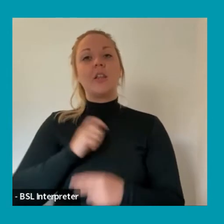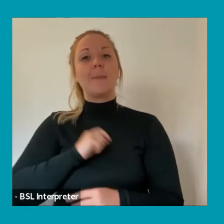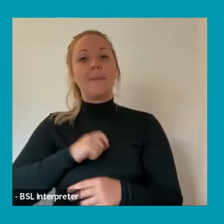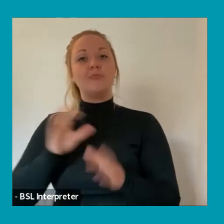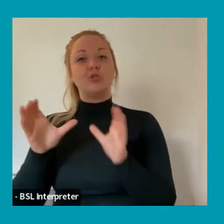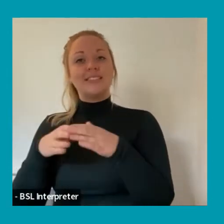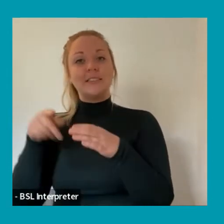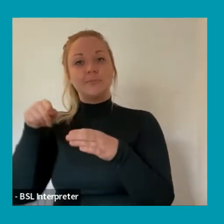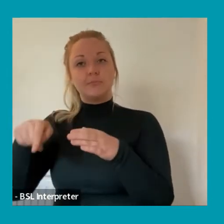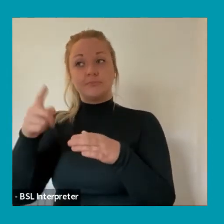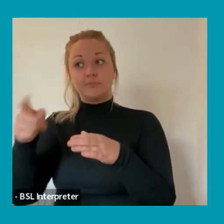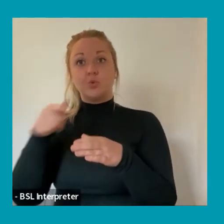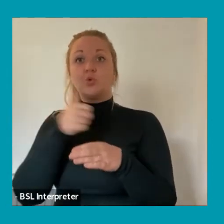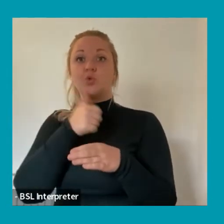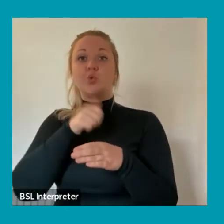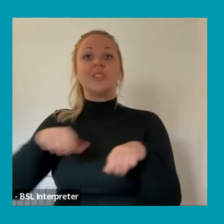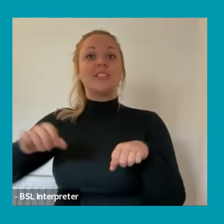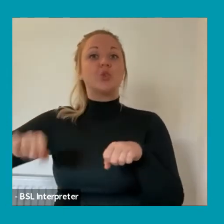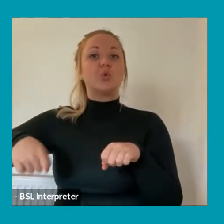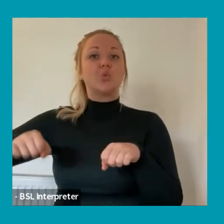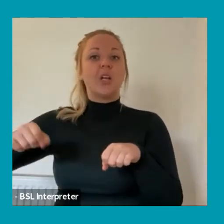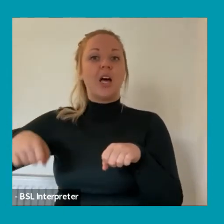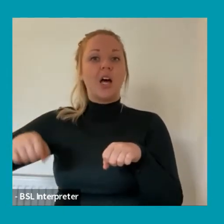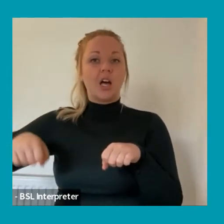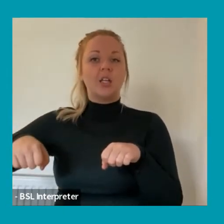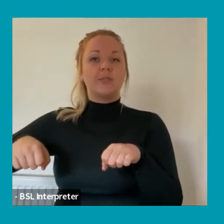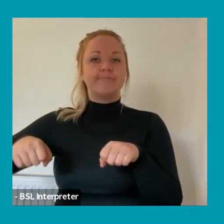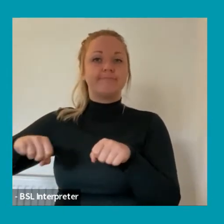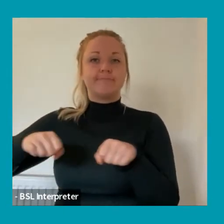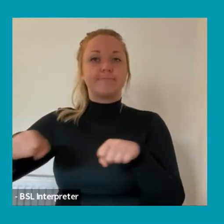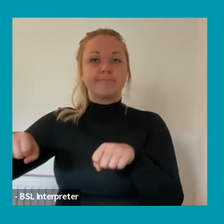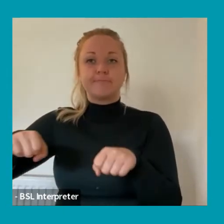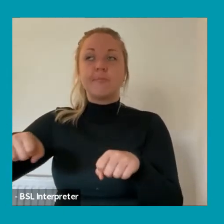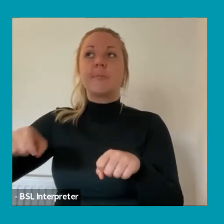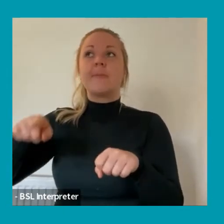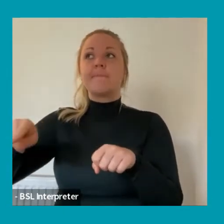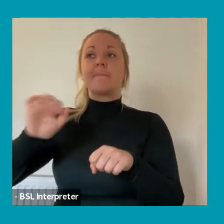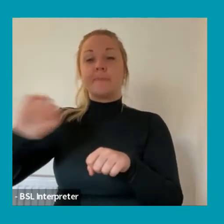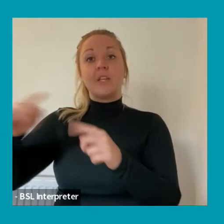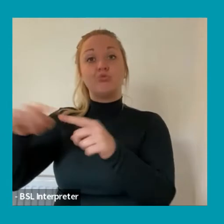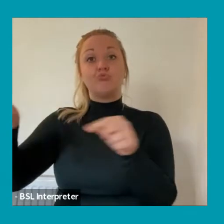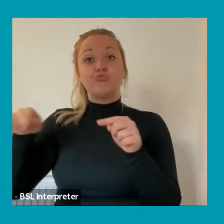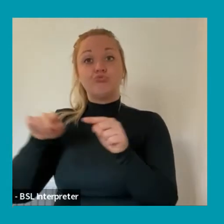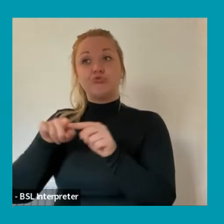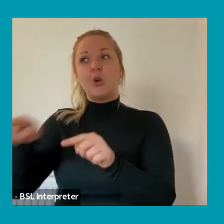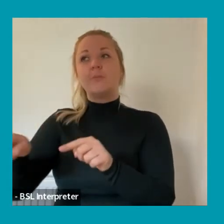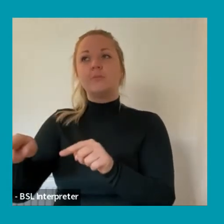It turned out that in his room, although it was a fair get aroundable fairly easily.